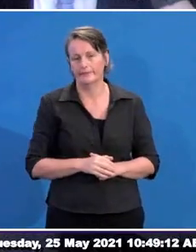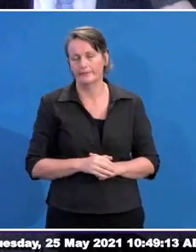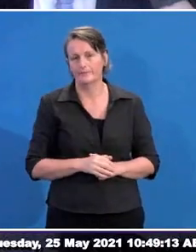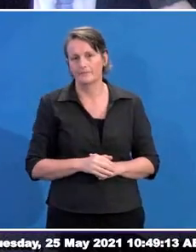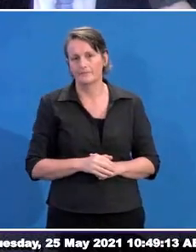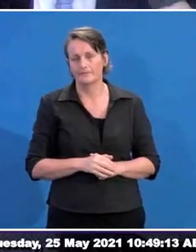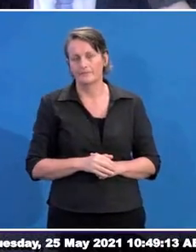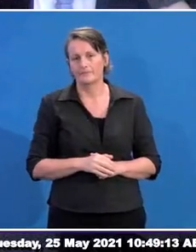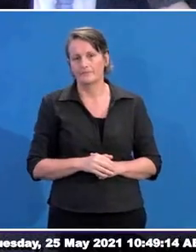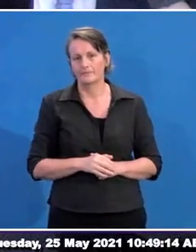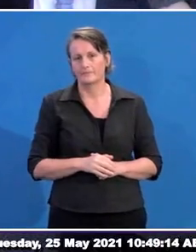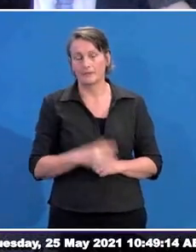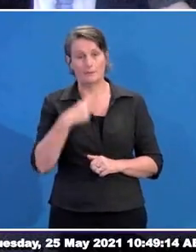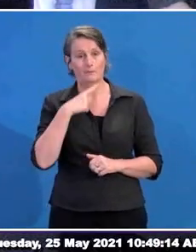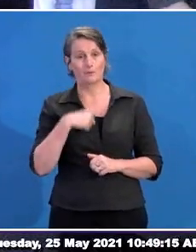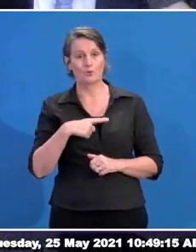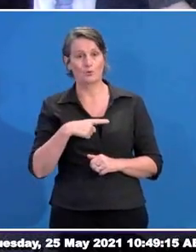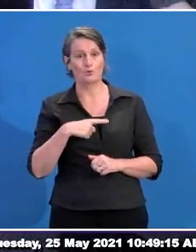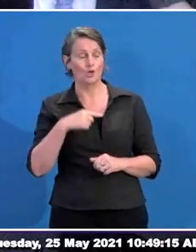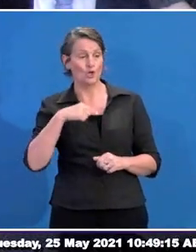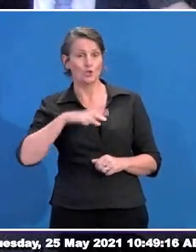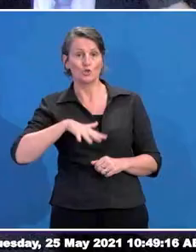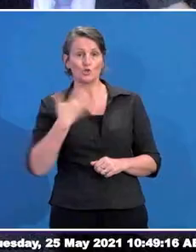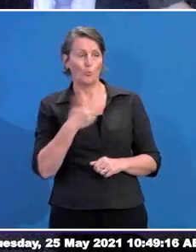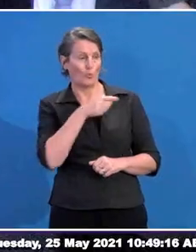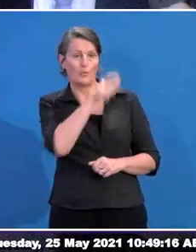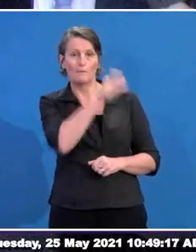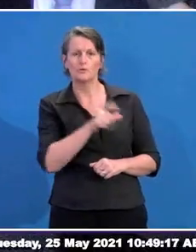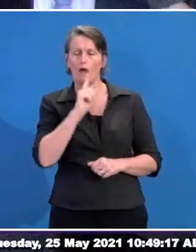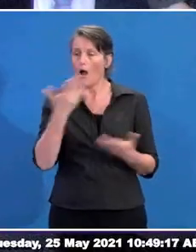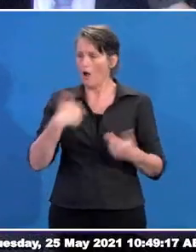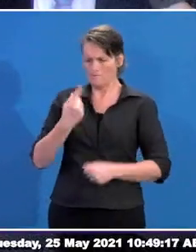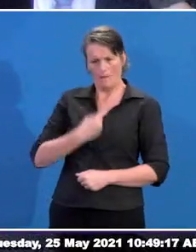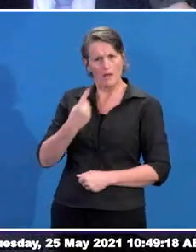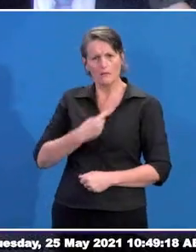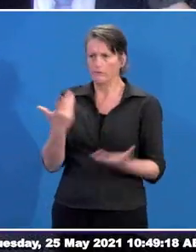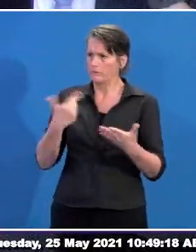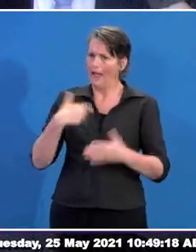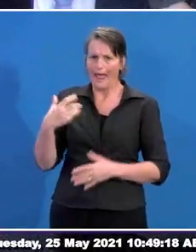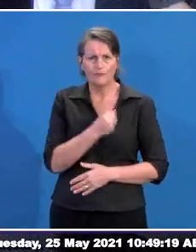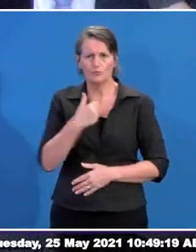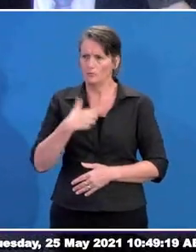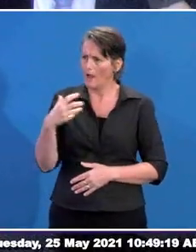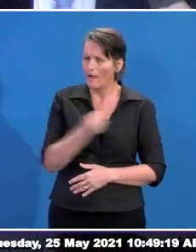someone can use "I was by myself" as a reason for doing such a thing.